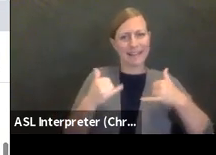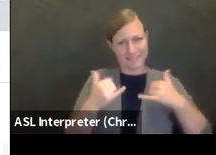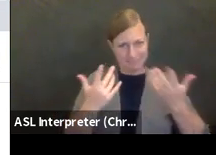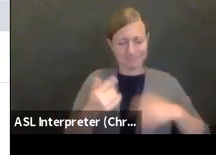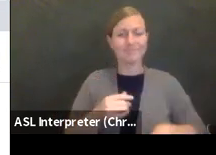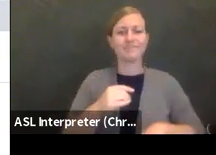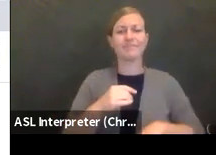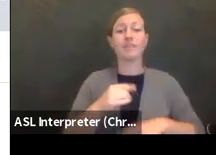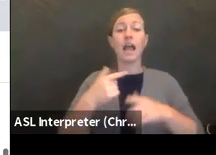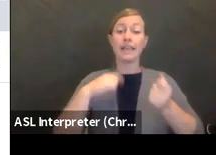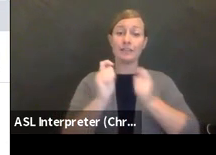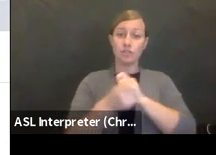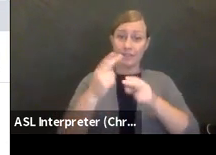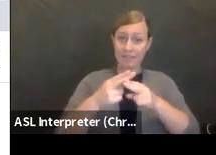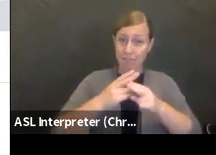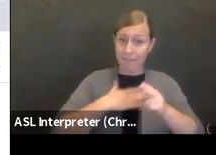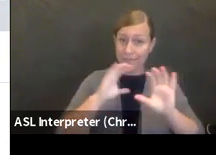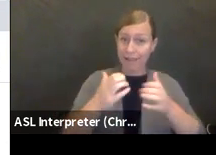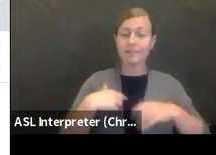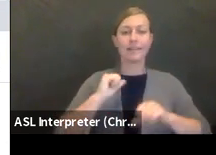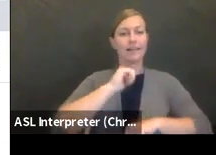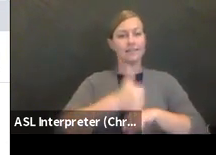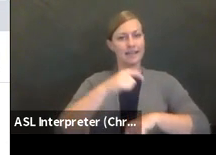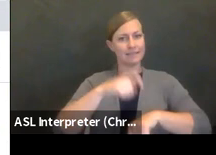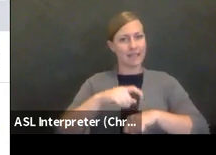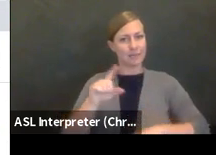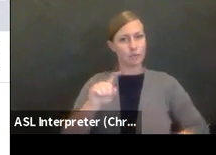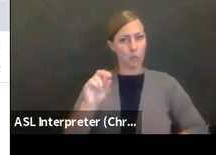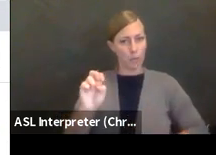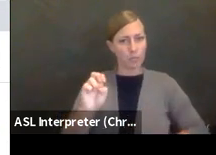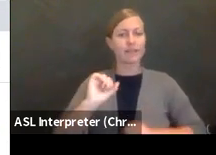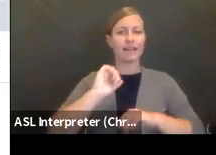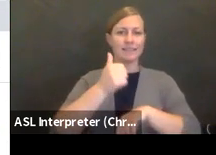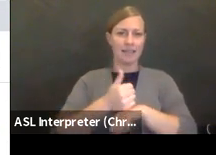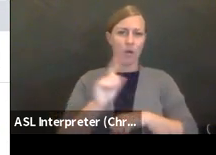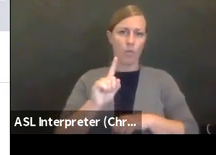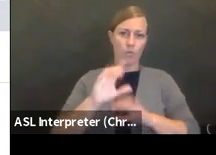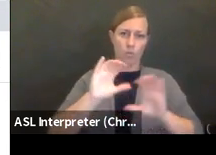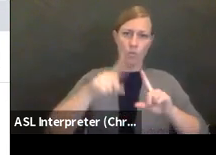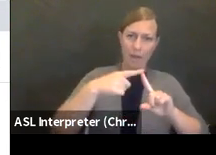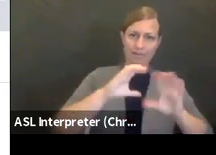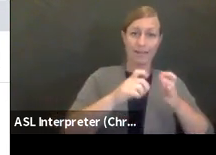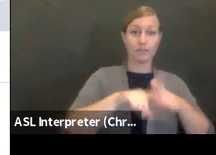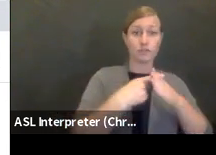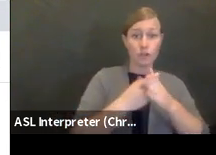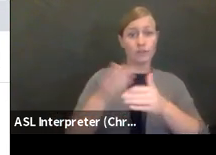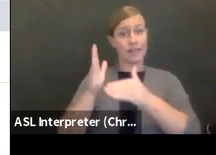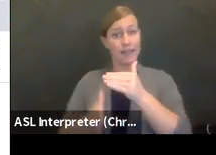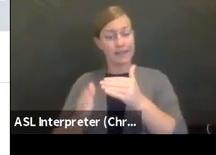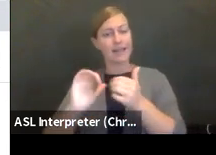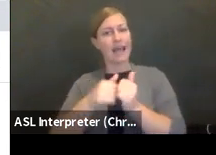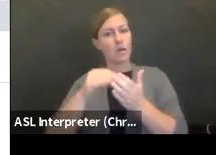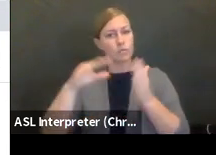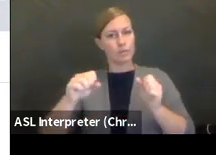ESD 112-- Kristina Wambold: I can set my time zone. I can set when this class starts and when this class and and how students can interact or not interact with this course.